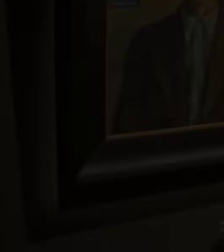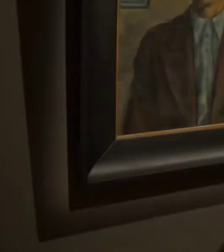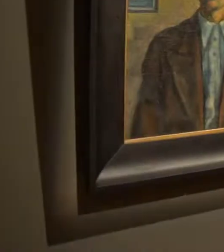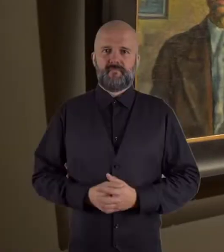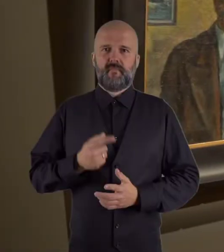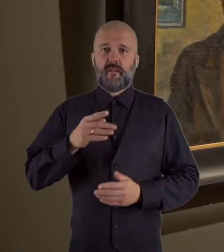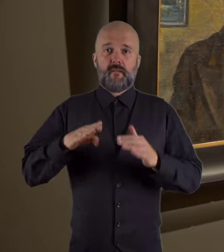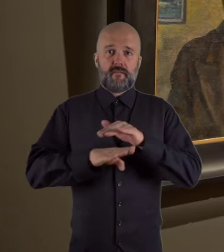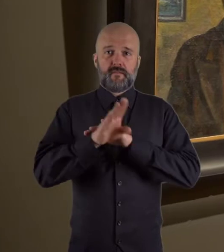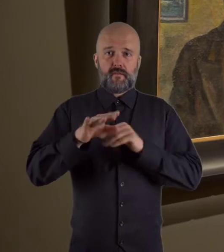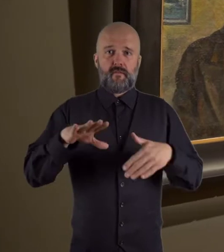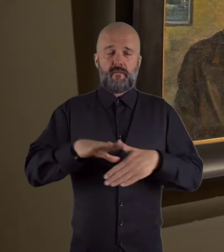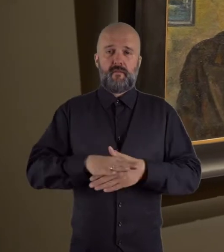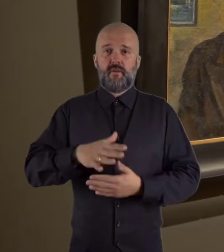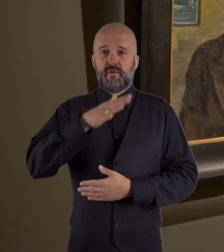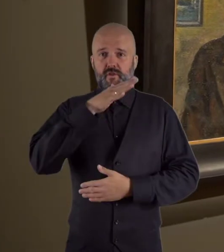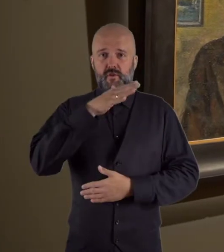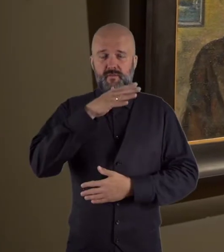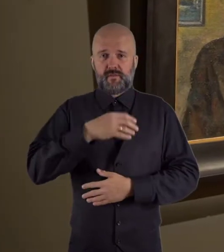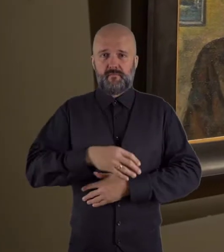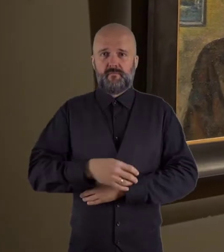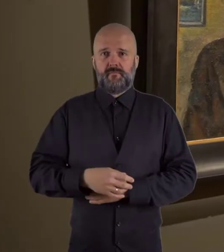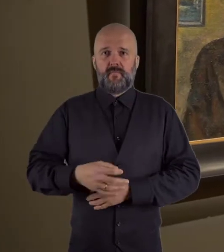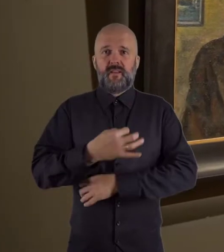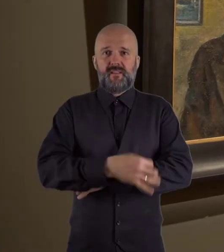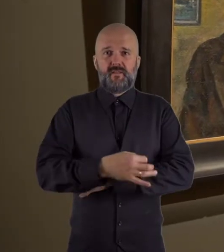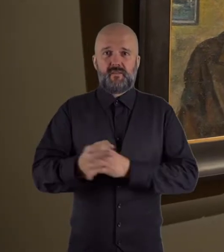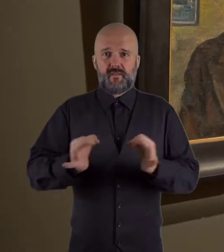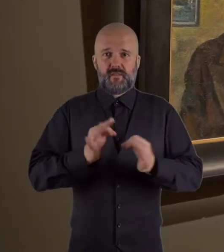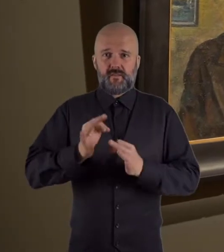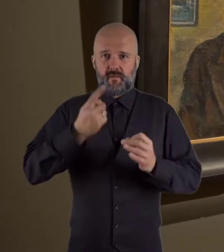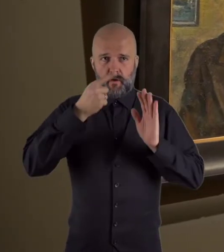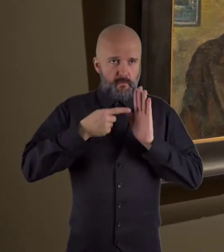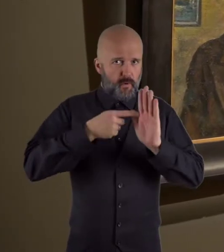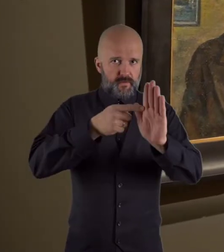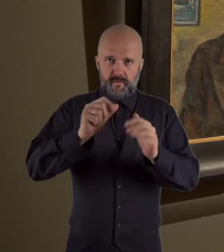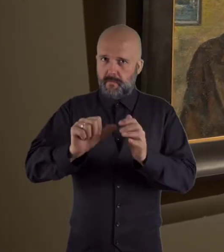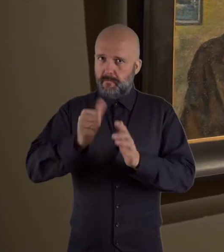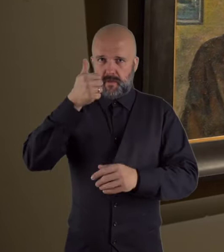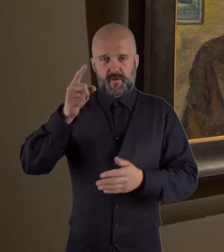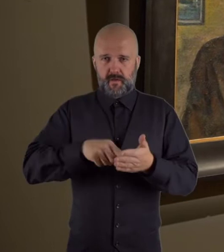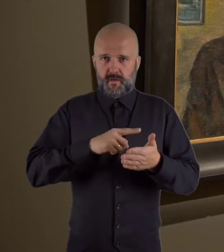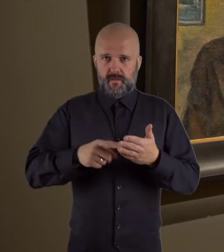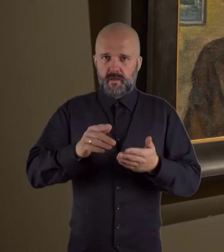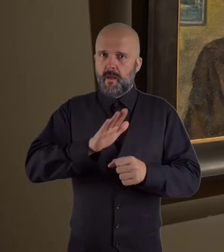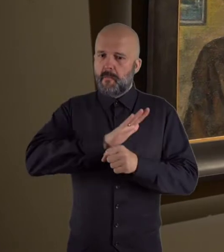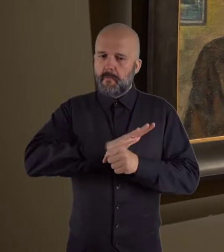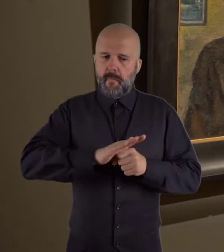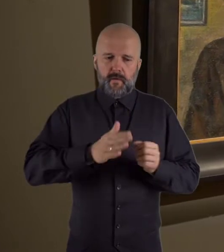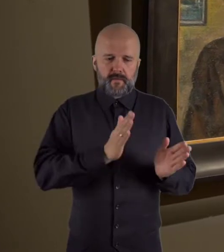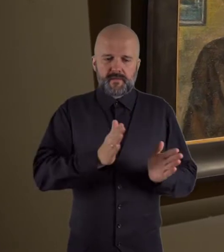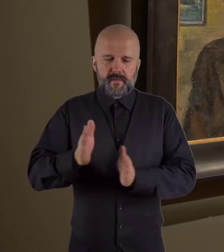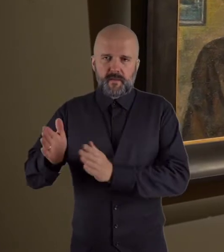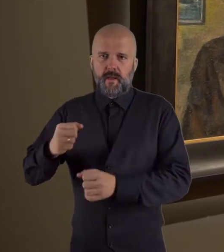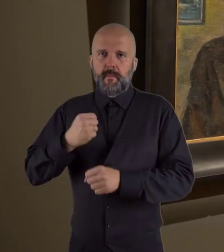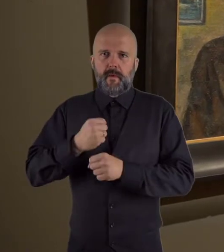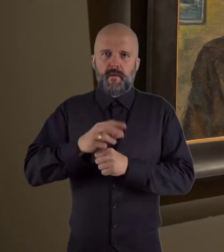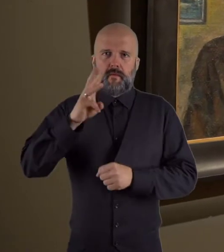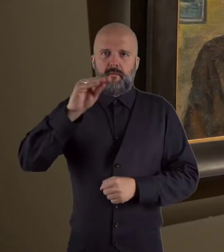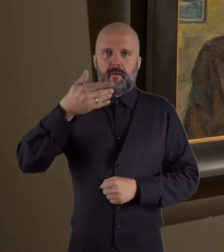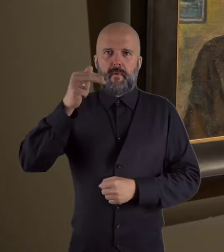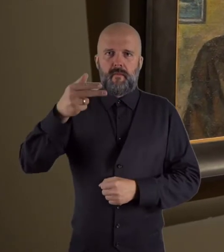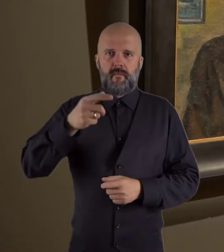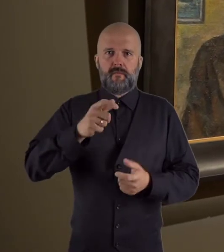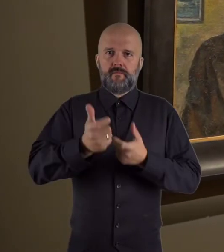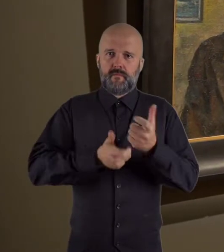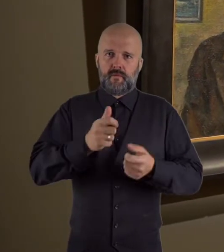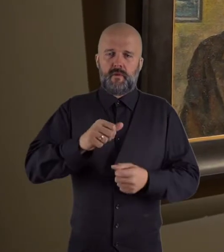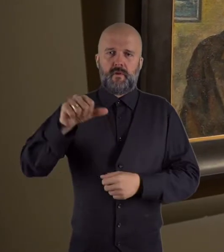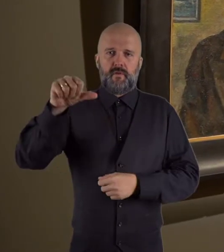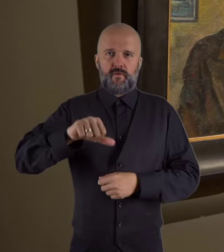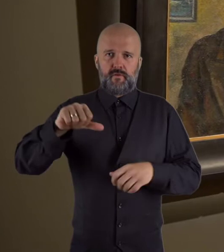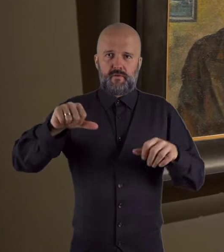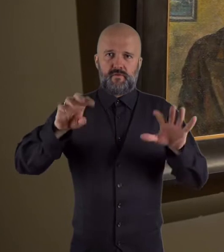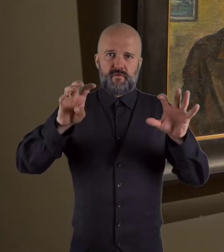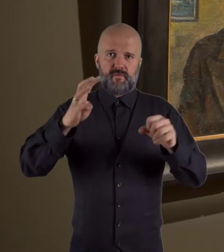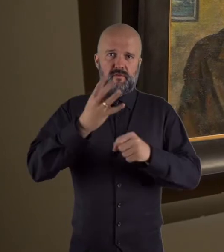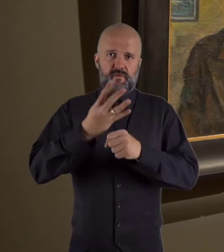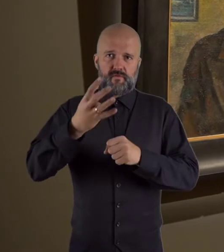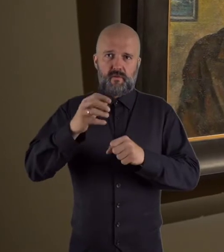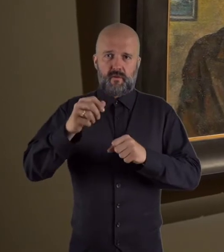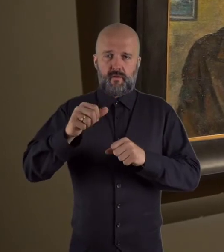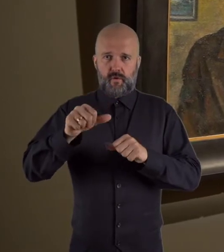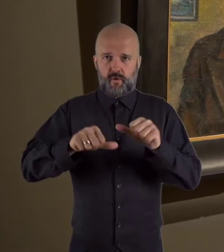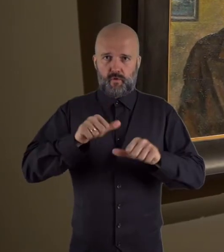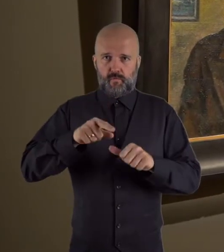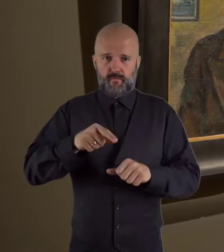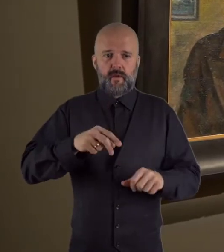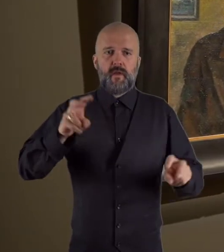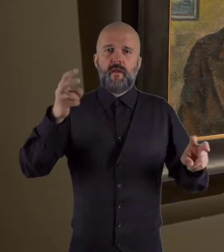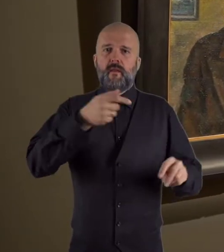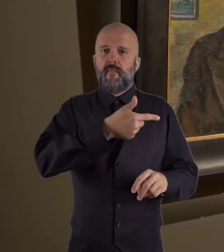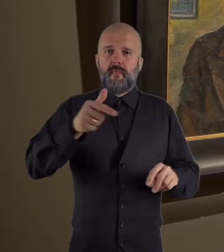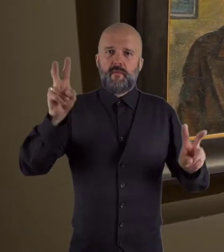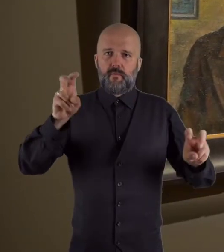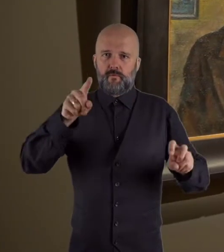At the exhibition at the Jewish Historical Institute, we show for the first time a full series of works by Mieczysław Wejman, which were created in 1944 and bear the title "Dancing".